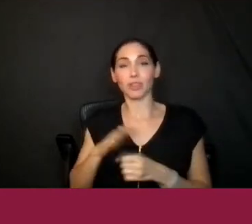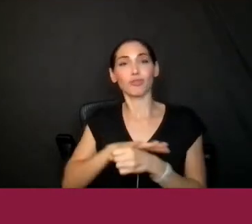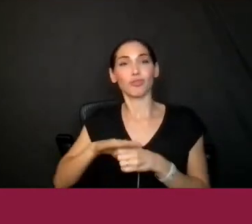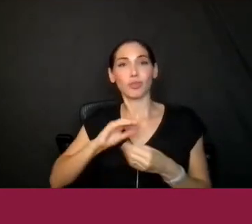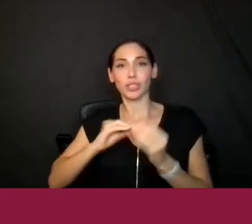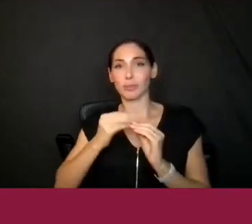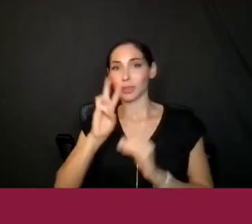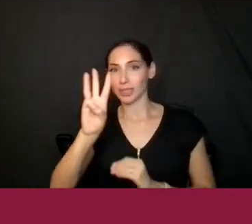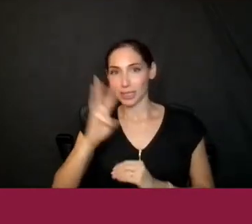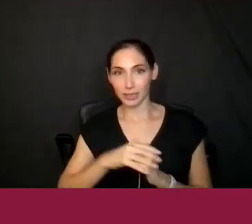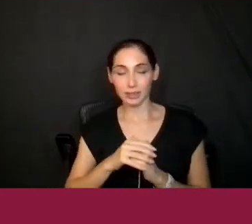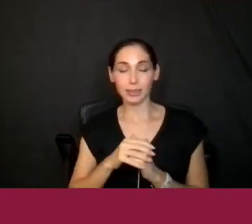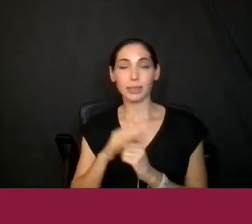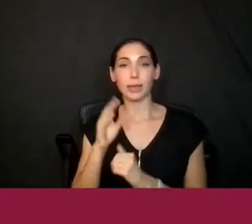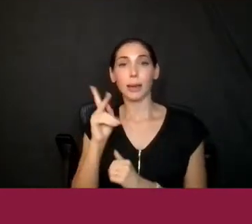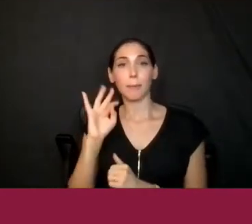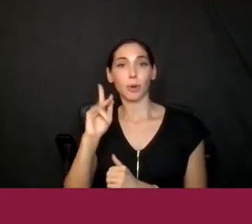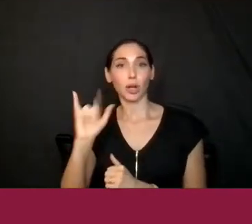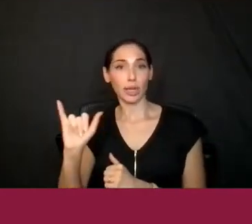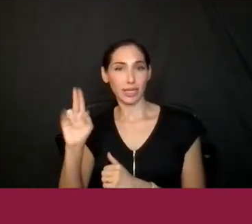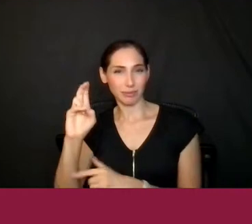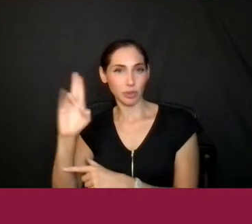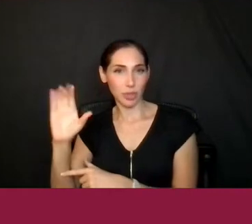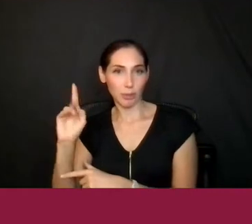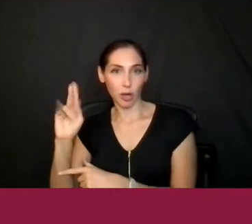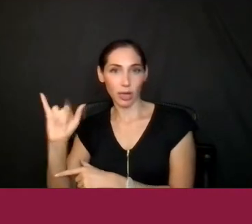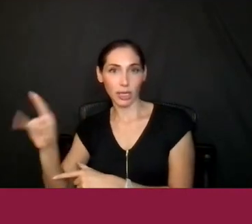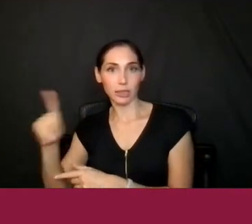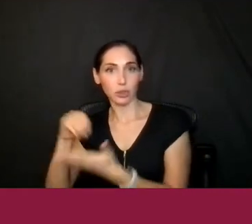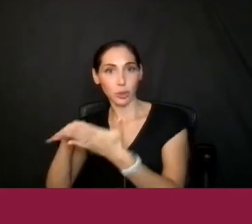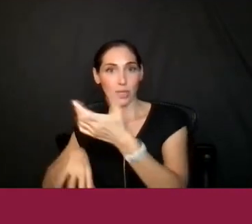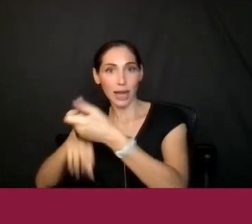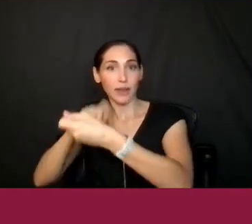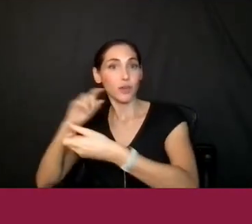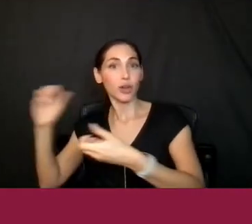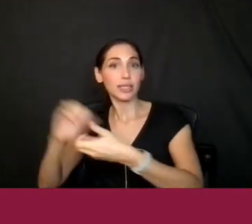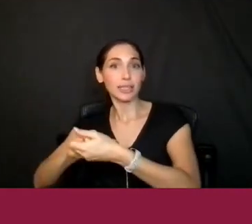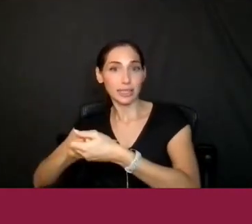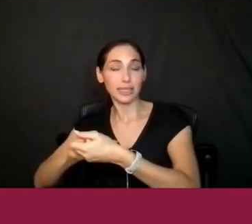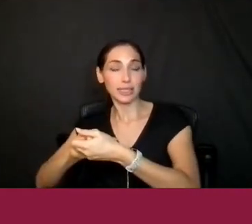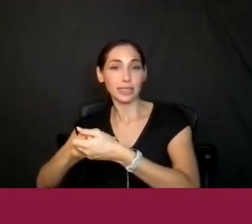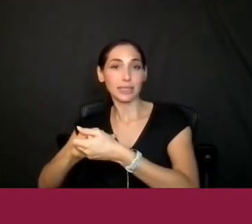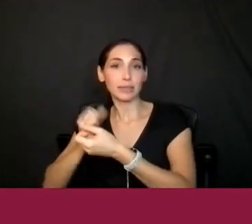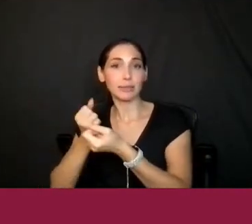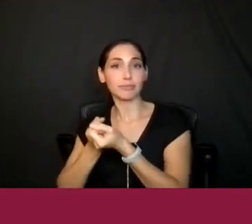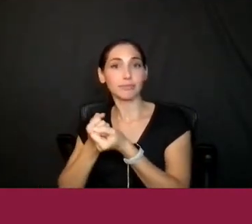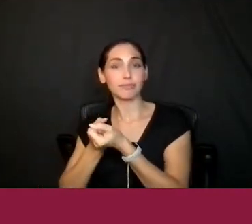And UC Berkeley students advocate, uh, for assistance regarding, uh, their advocate assistance, uh,